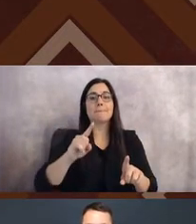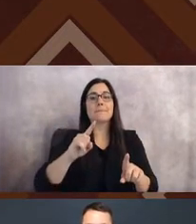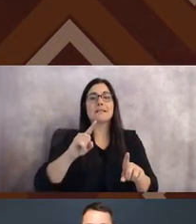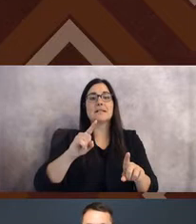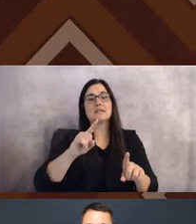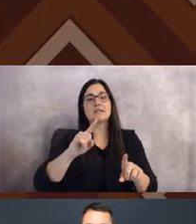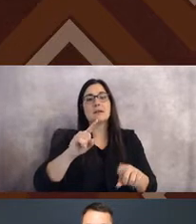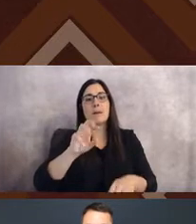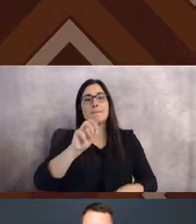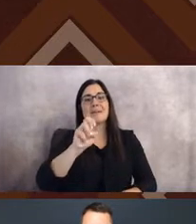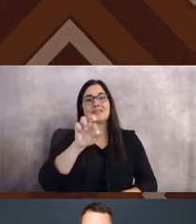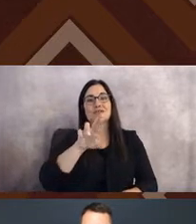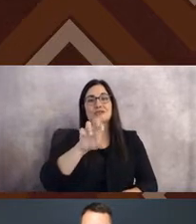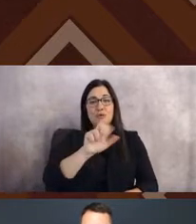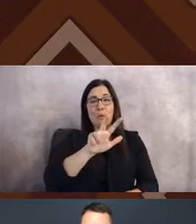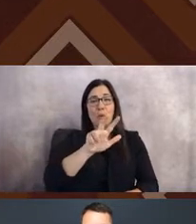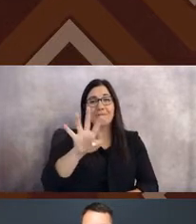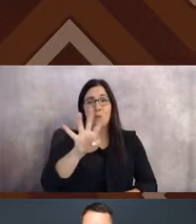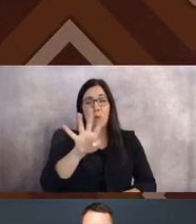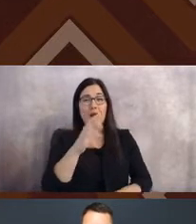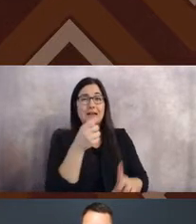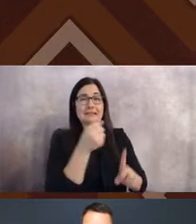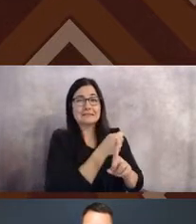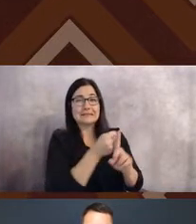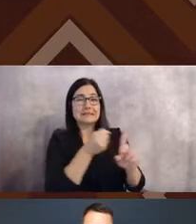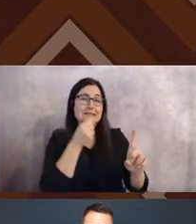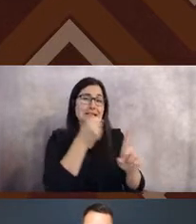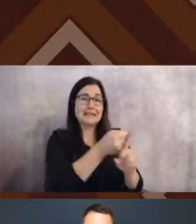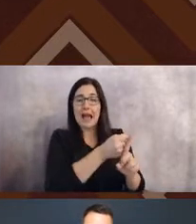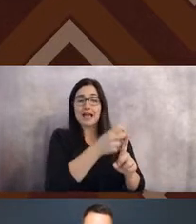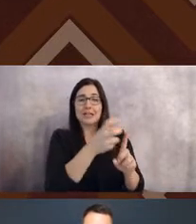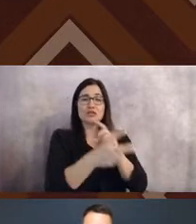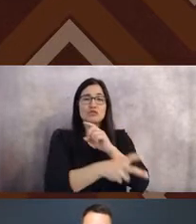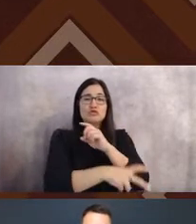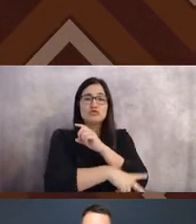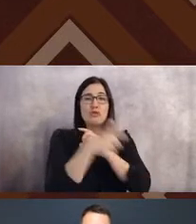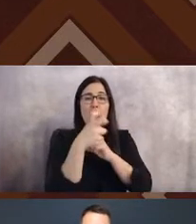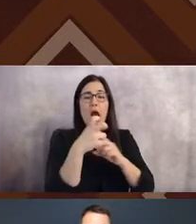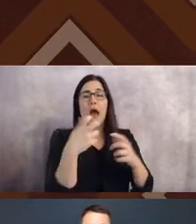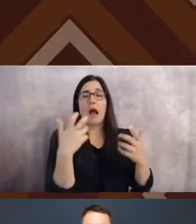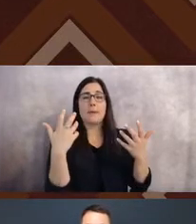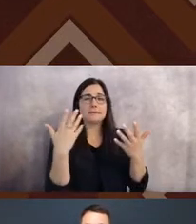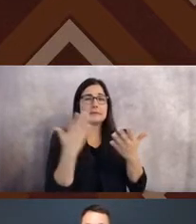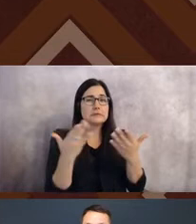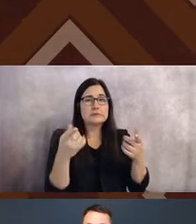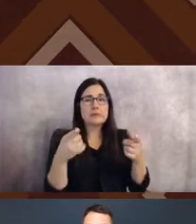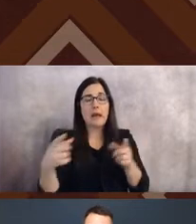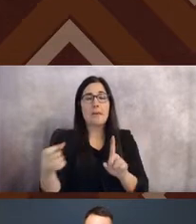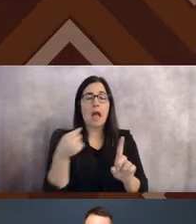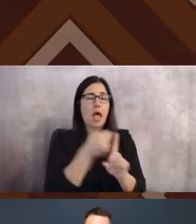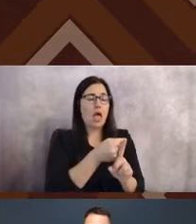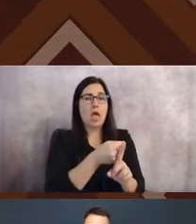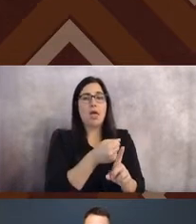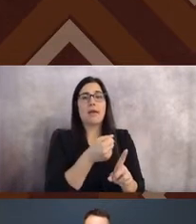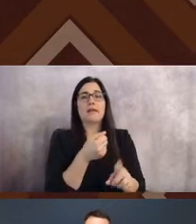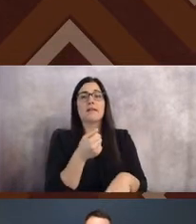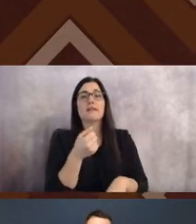being being attacked being robbed Robert Gordon is 56 years old